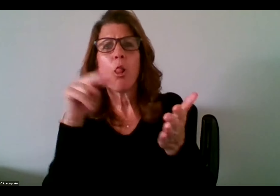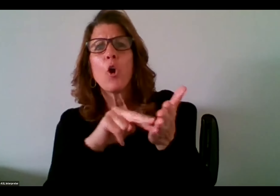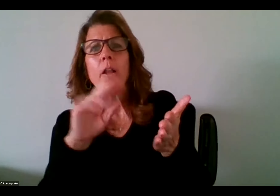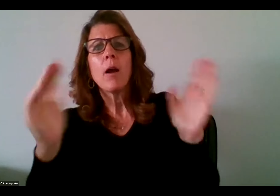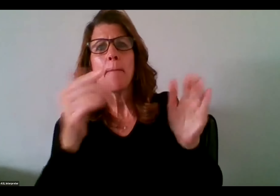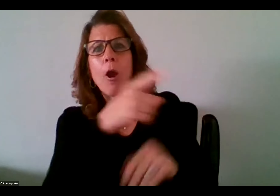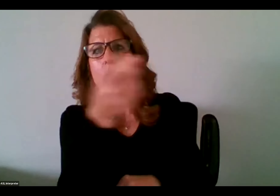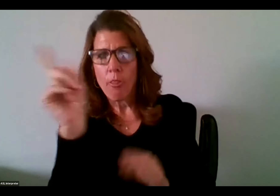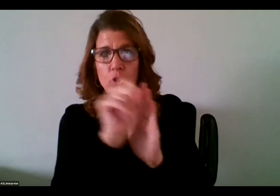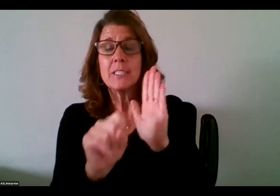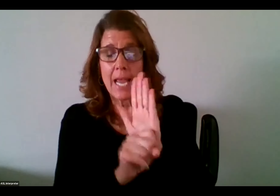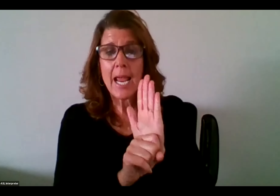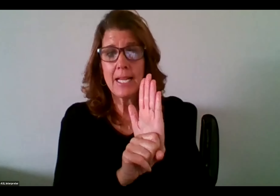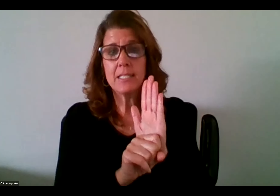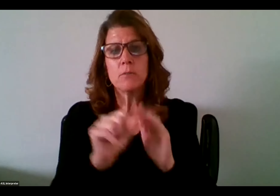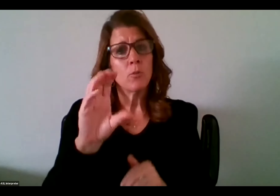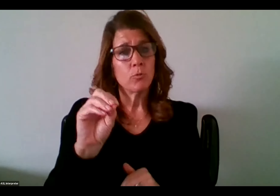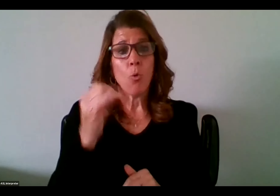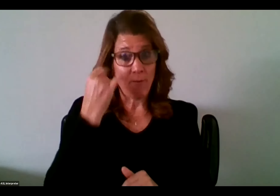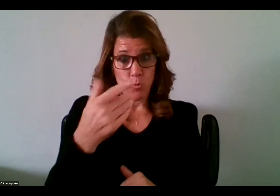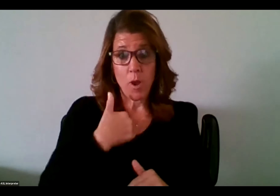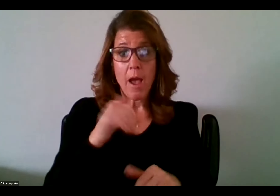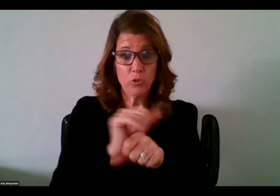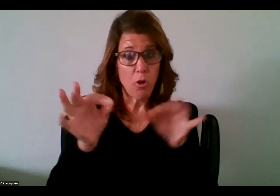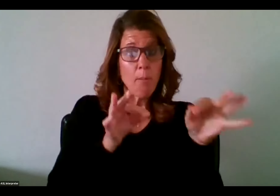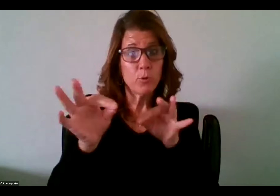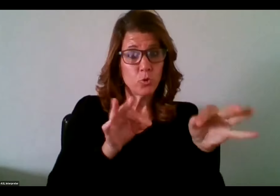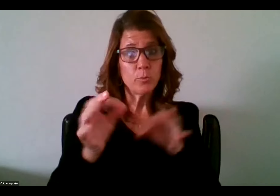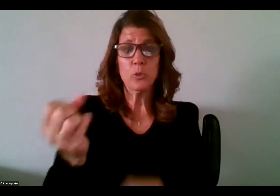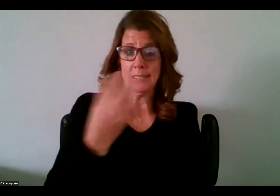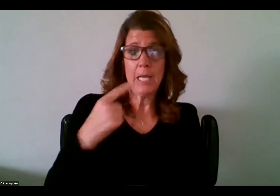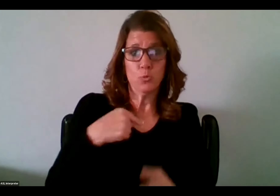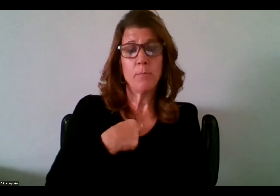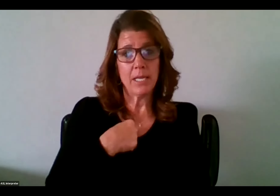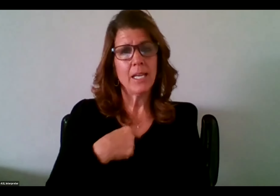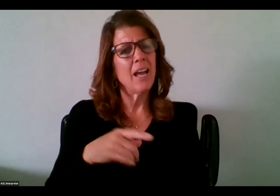states are doing before we did this. So it's also a tough market but we will do the best